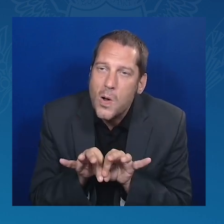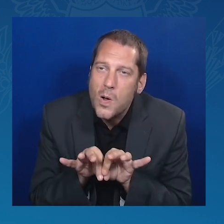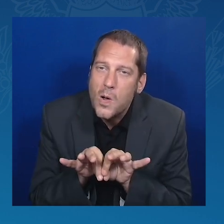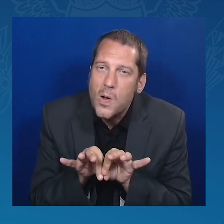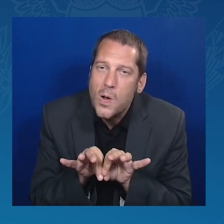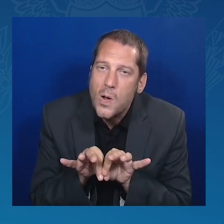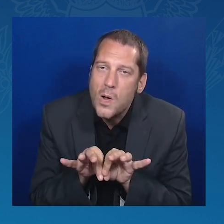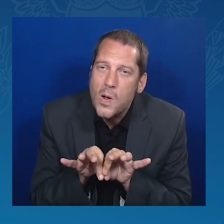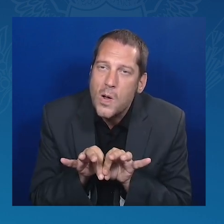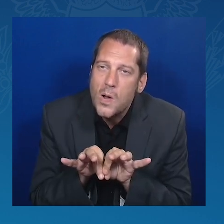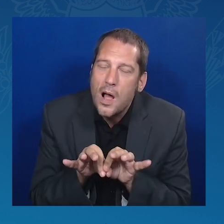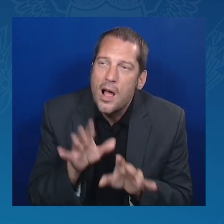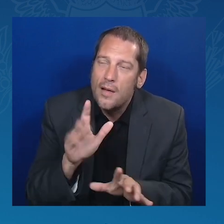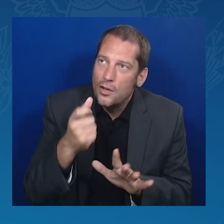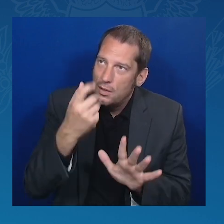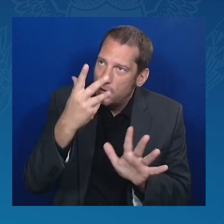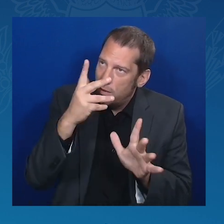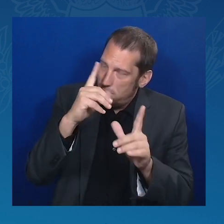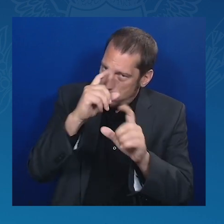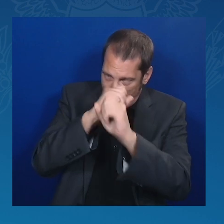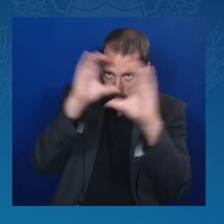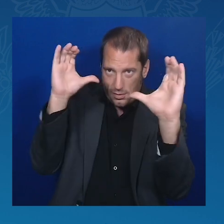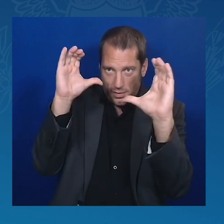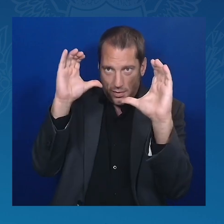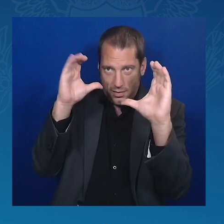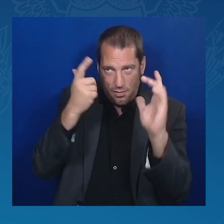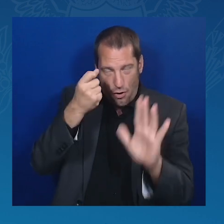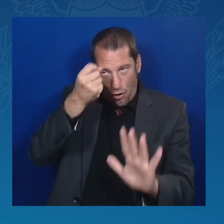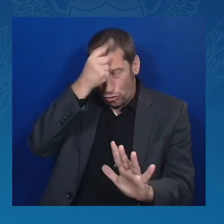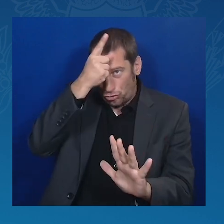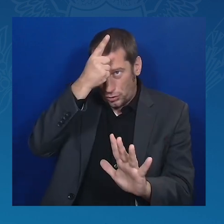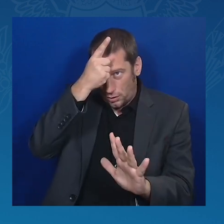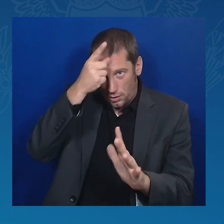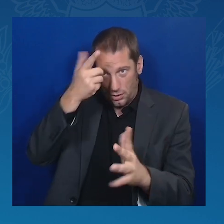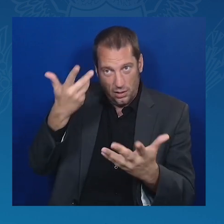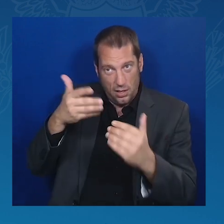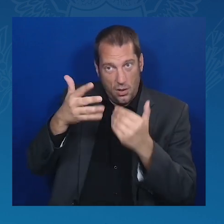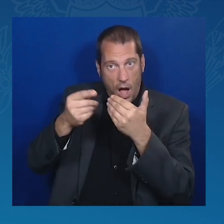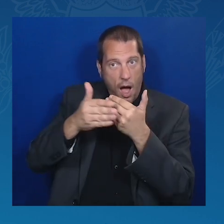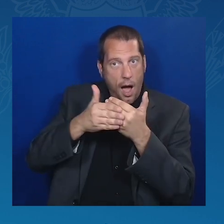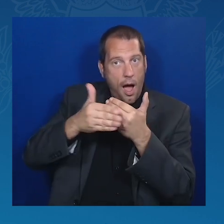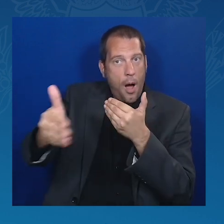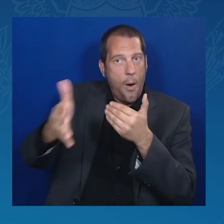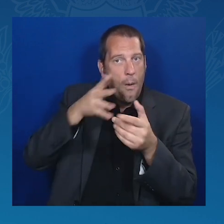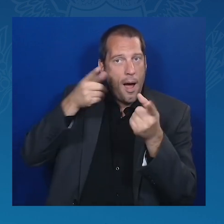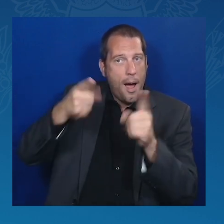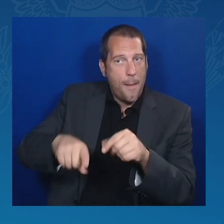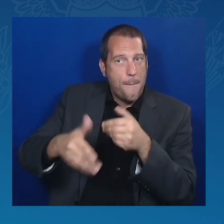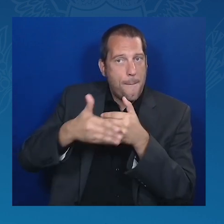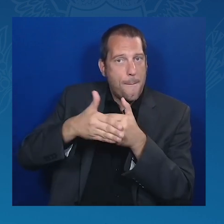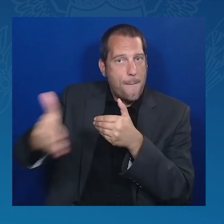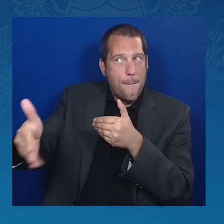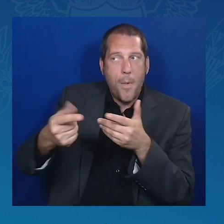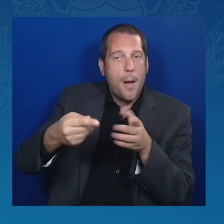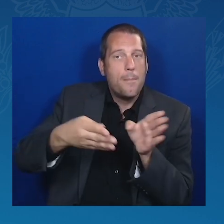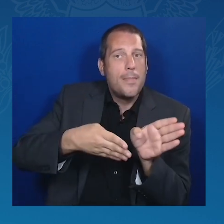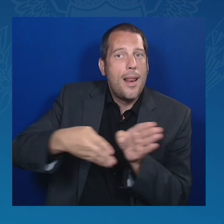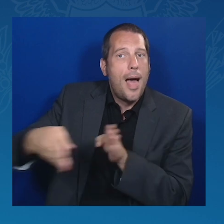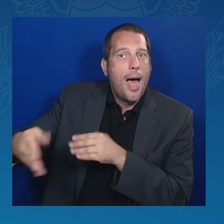full on attack in the last few years against hard won, hard fought freedoms and rights.